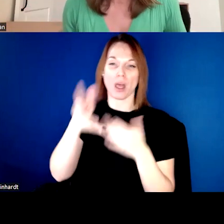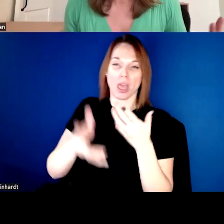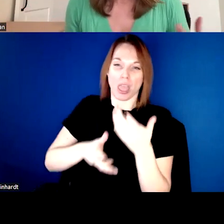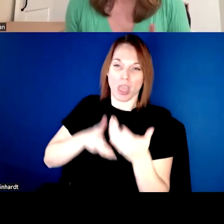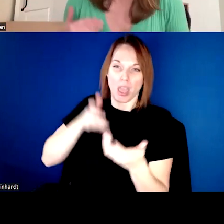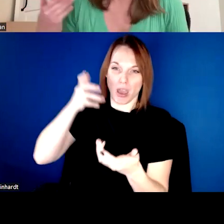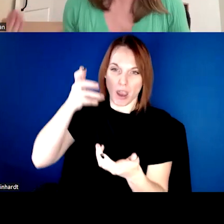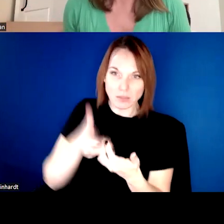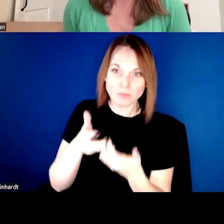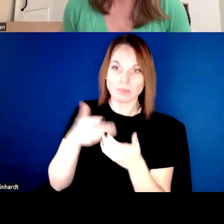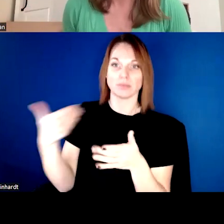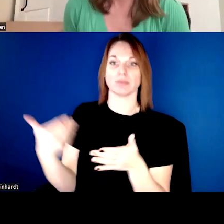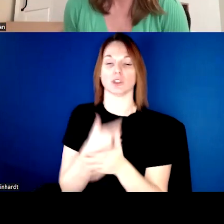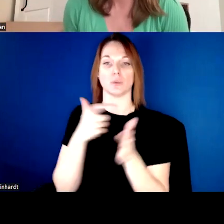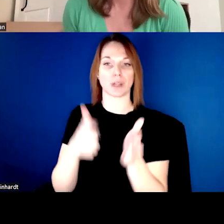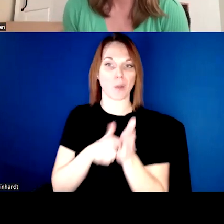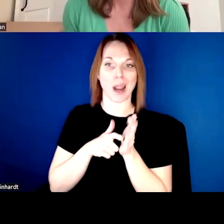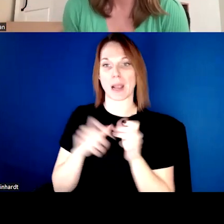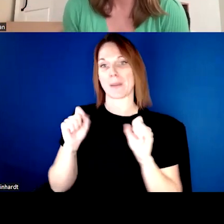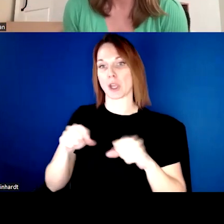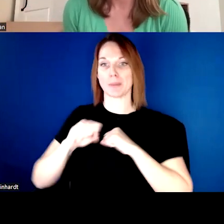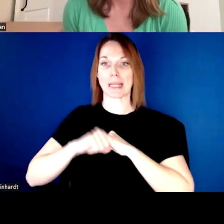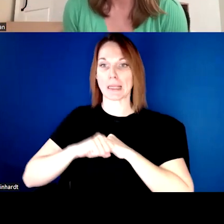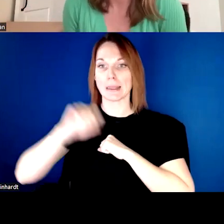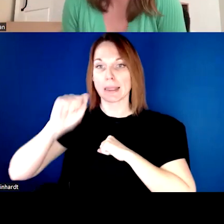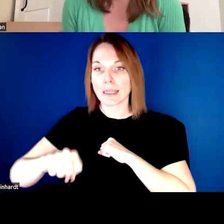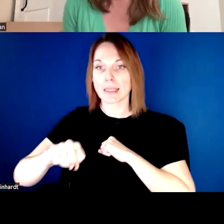away, there could have been a lag in implementation in some way which we